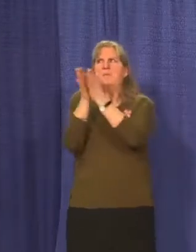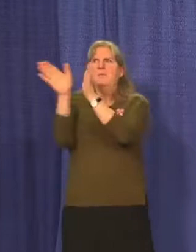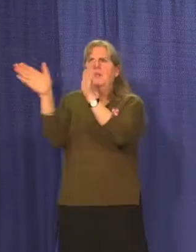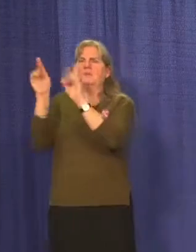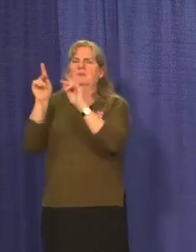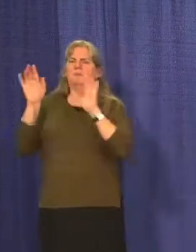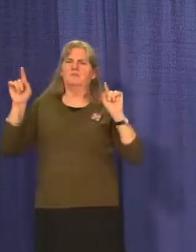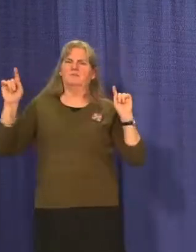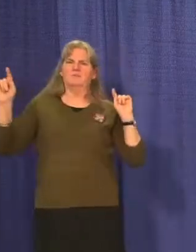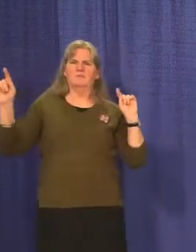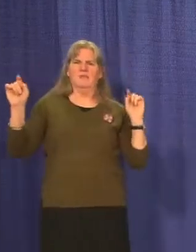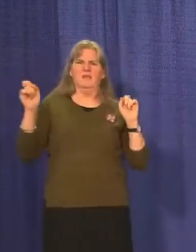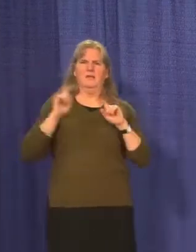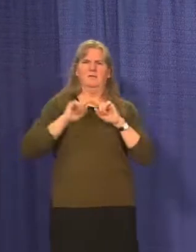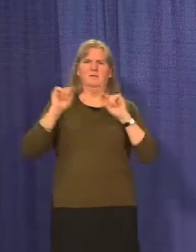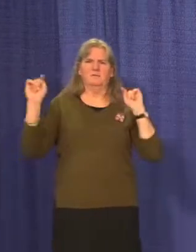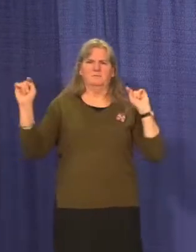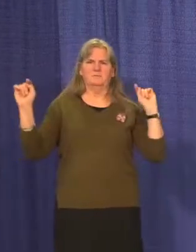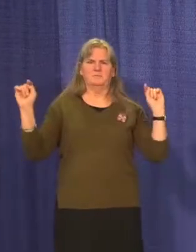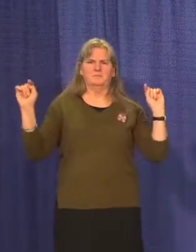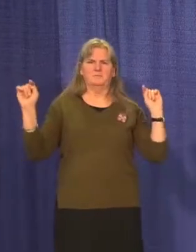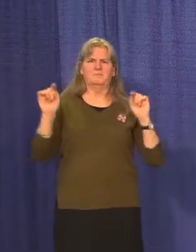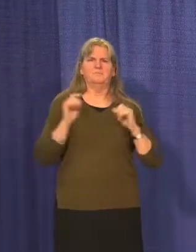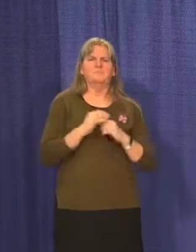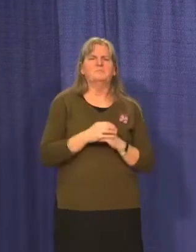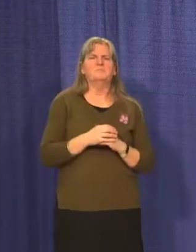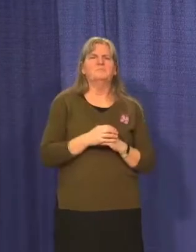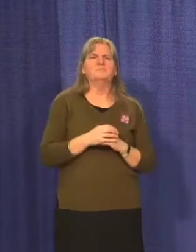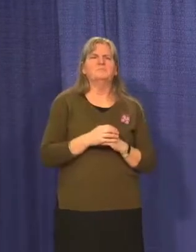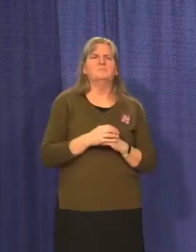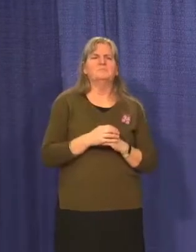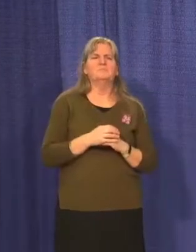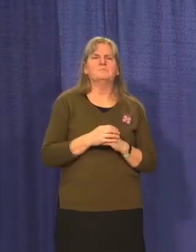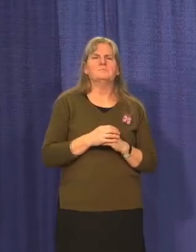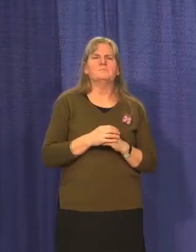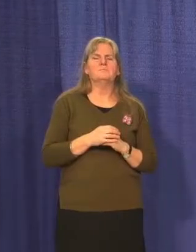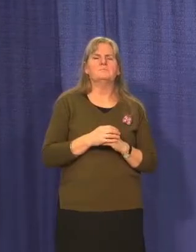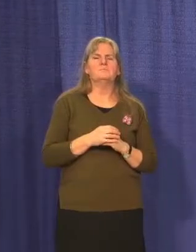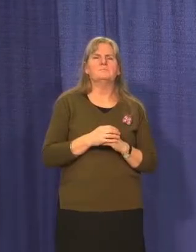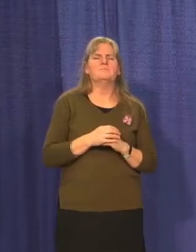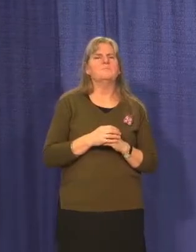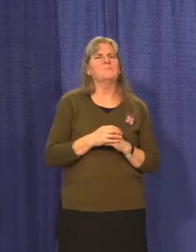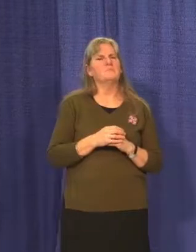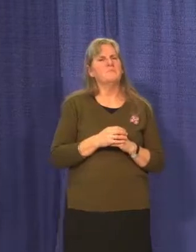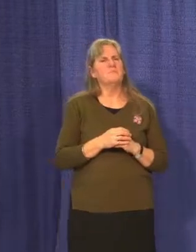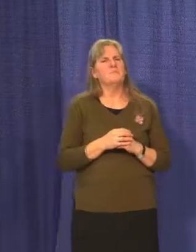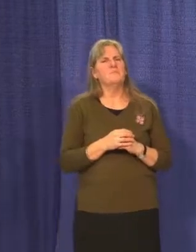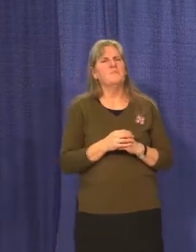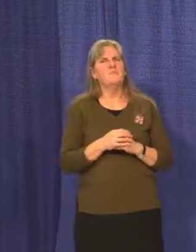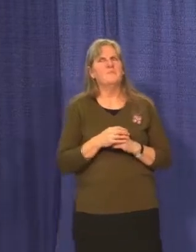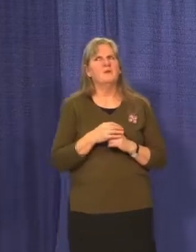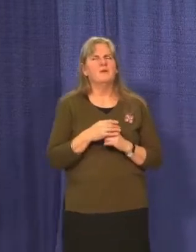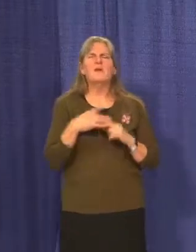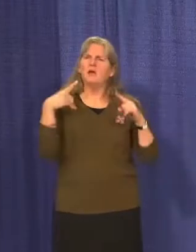members of the public. I think it is quite a complex